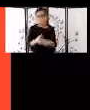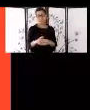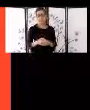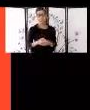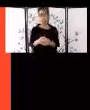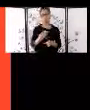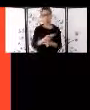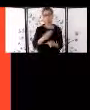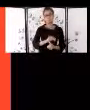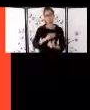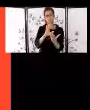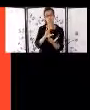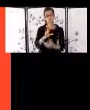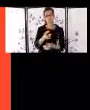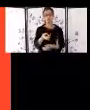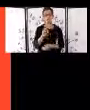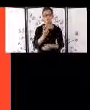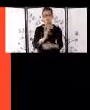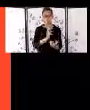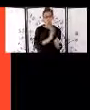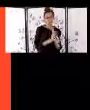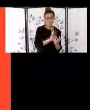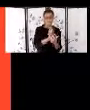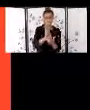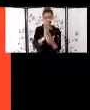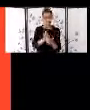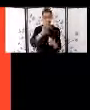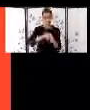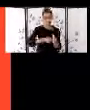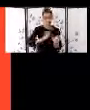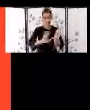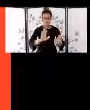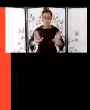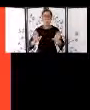is relevant, important, and reflective of each artist given what they’ve shared with